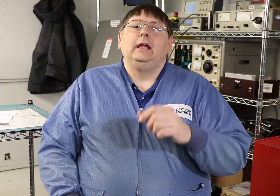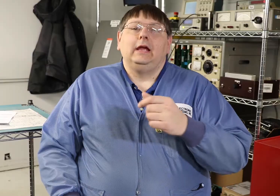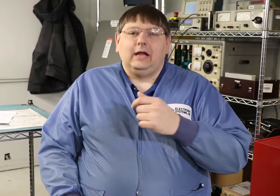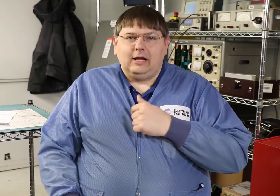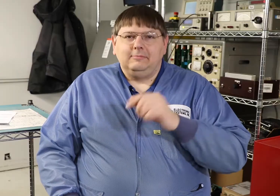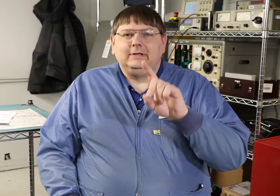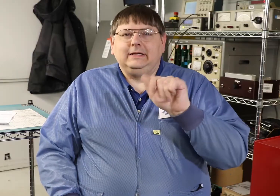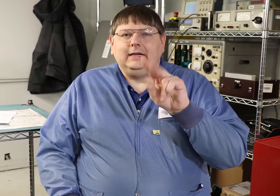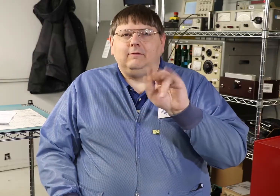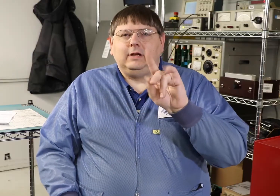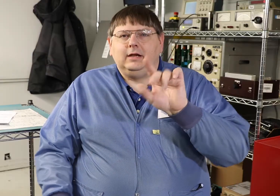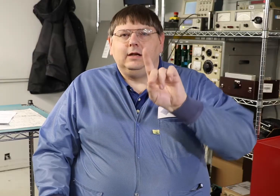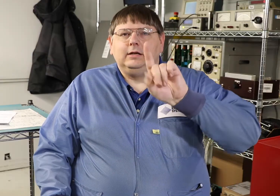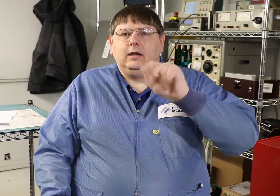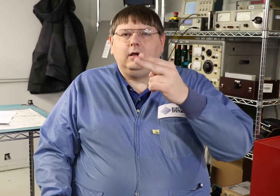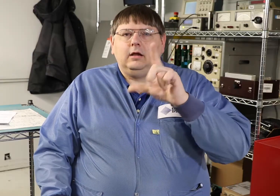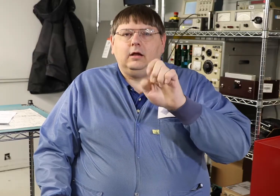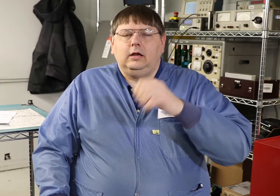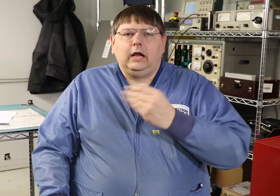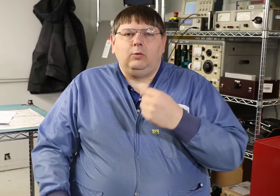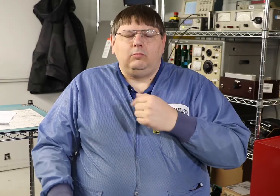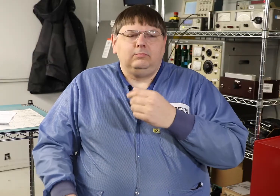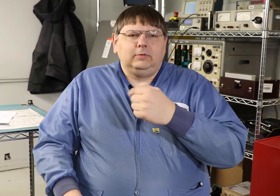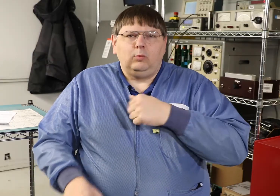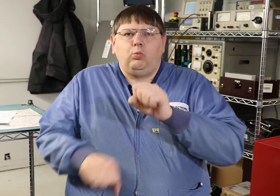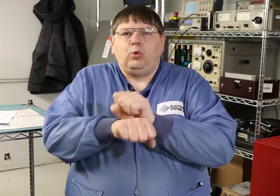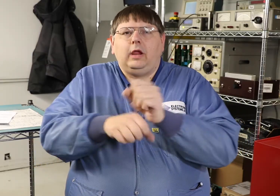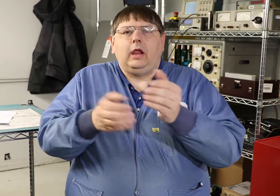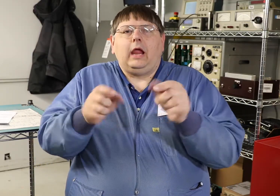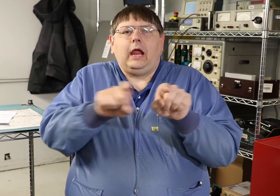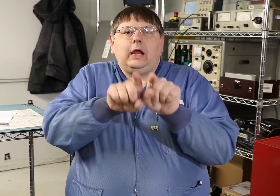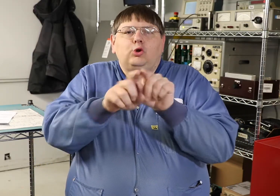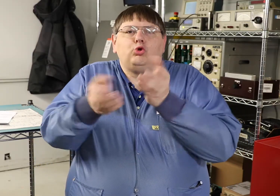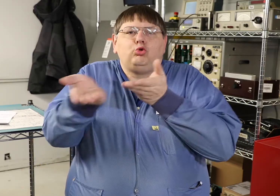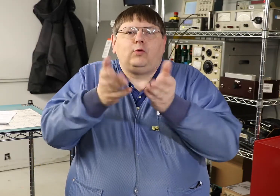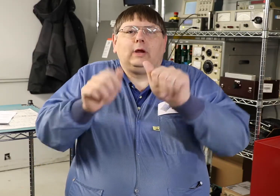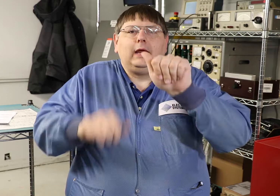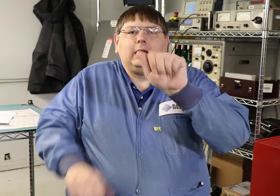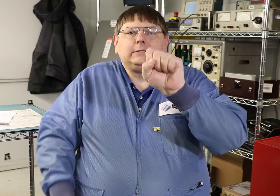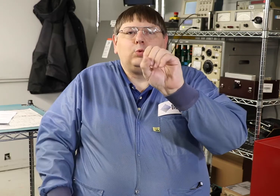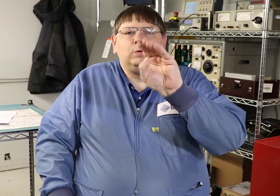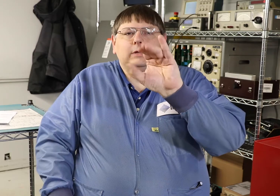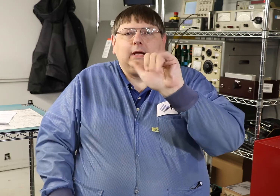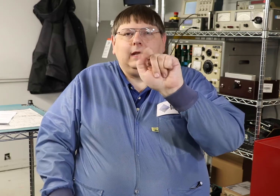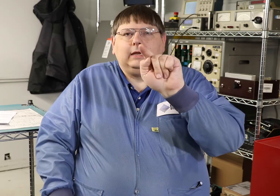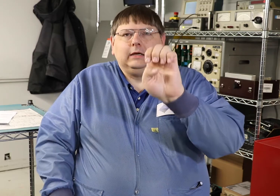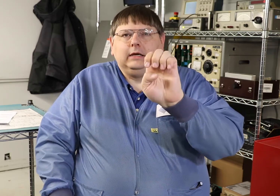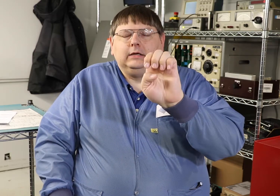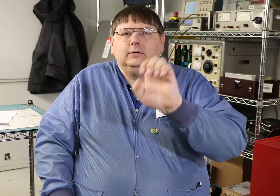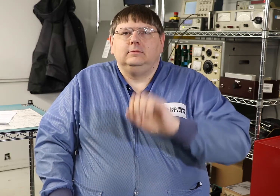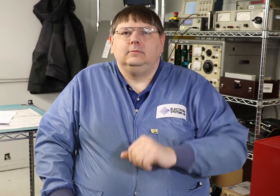I’m David Dahle and I work as a Service Associate.